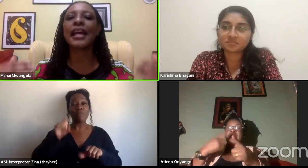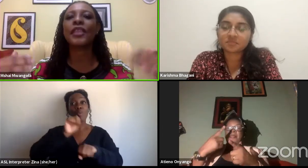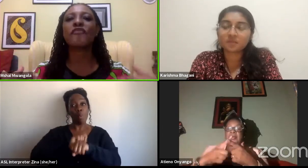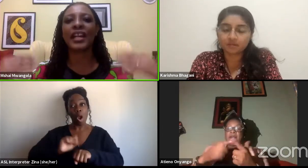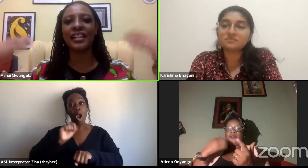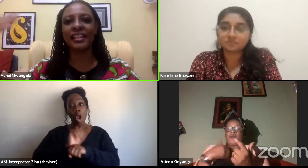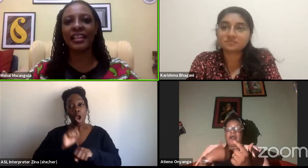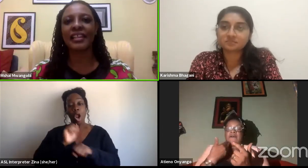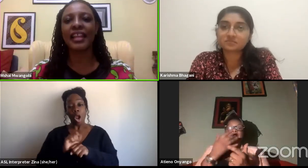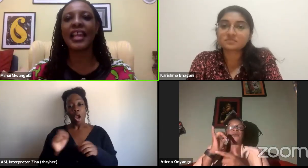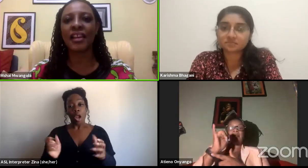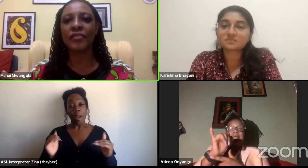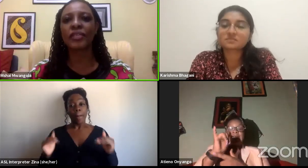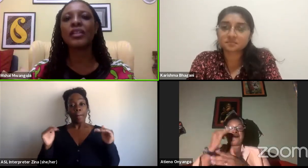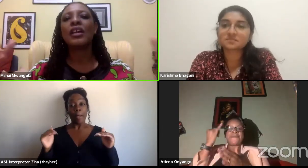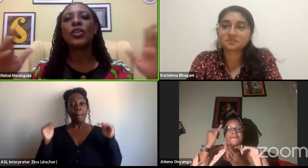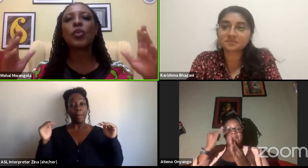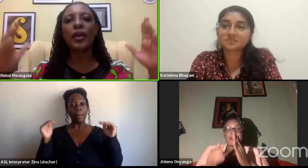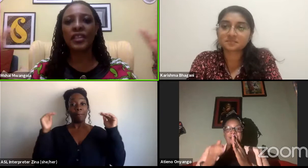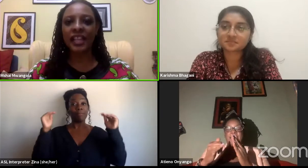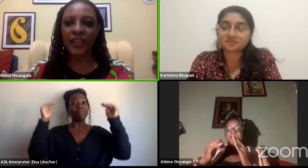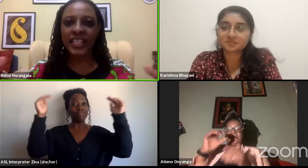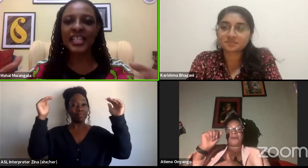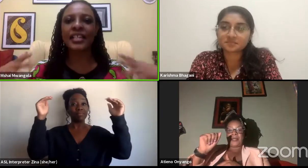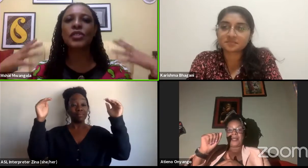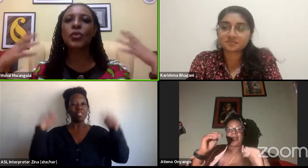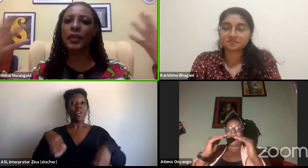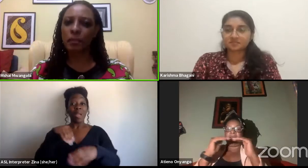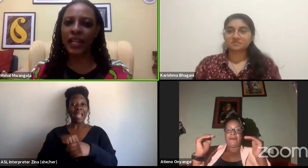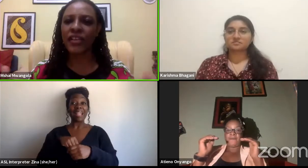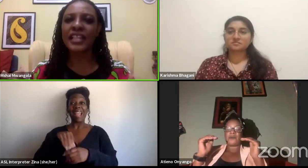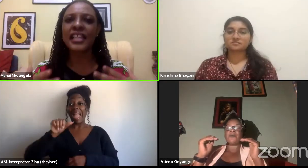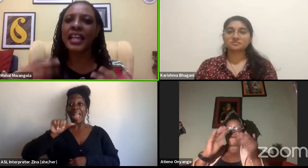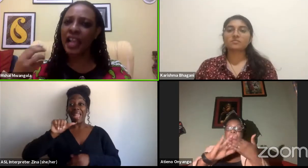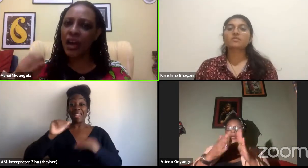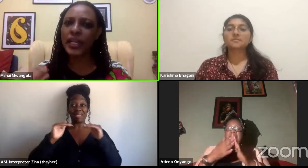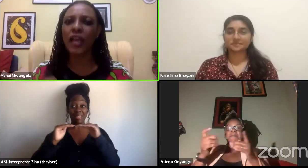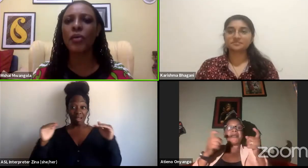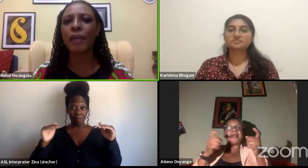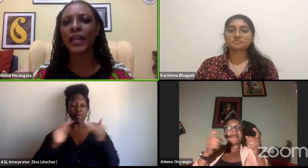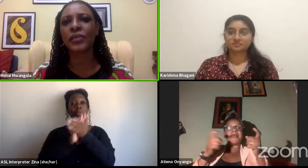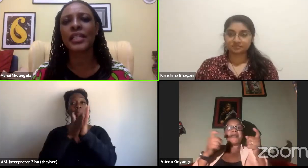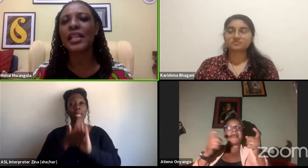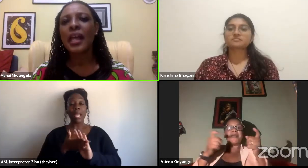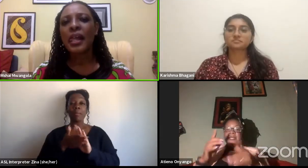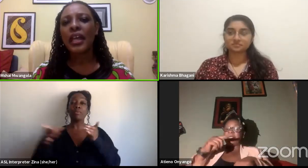and then finally, in A Level, you were the directors, you were the playwrights. And now when I go back to it,